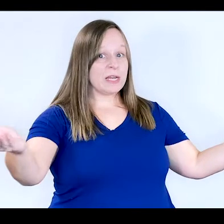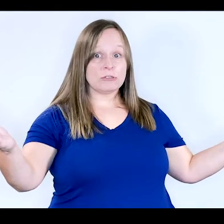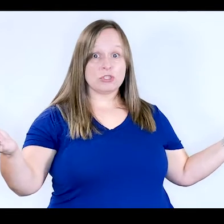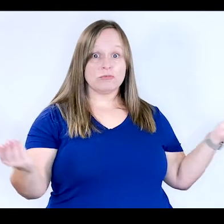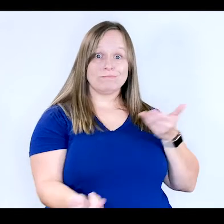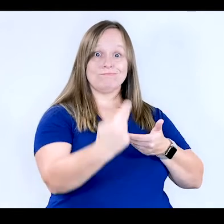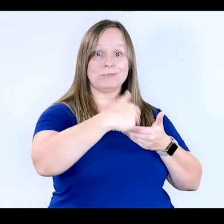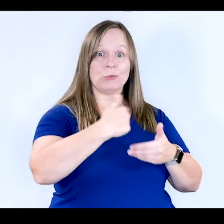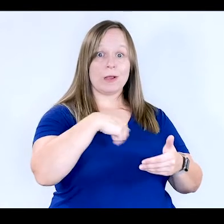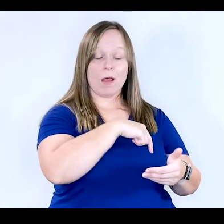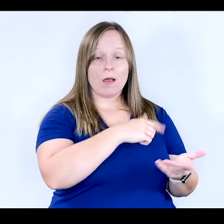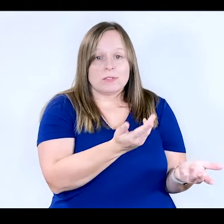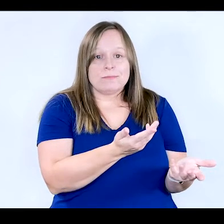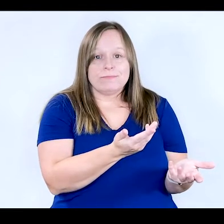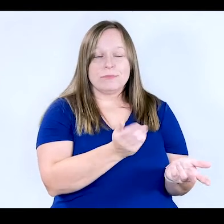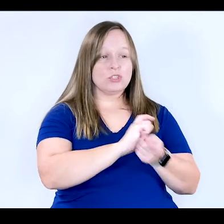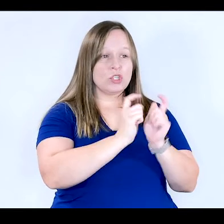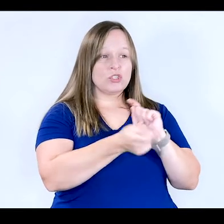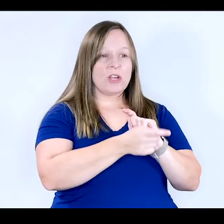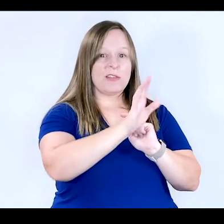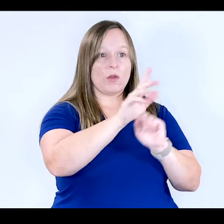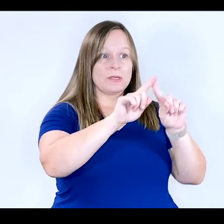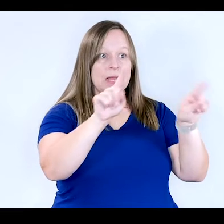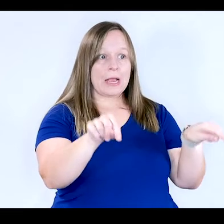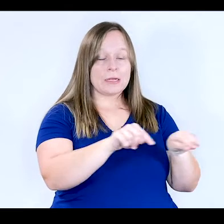them to do that. It's really just a matter of changing their signage and